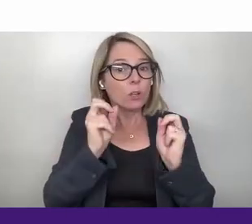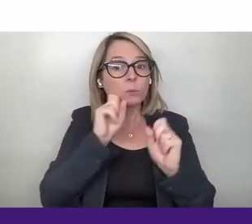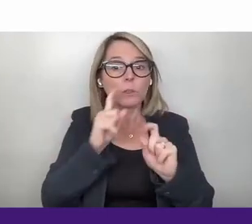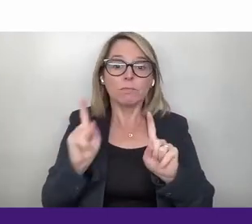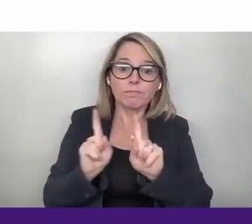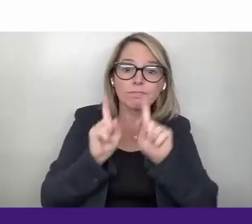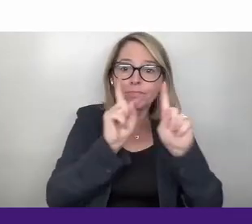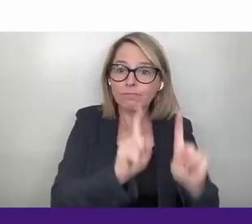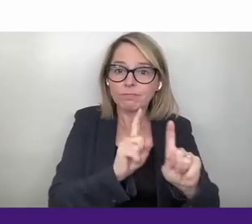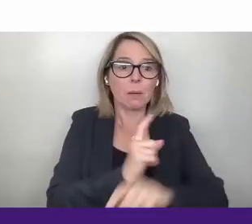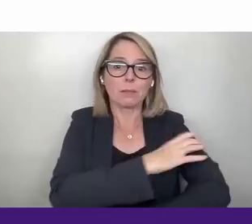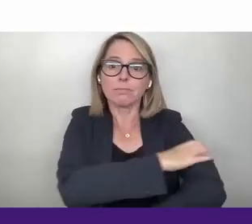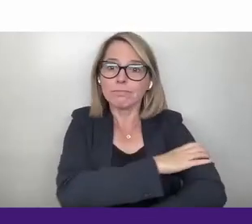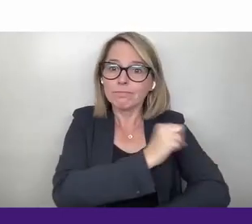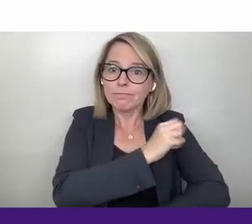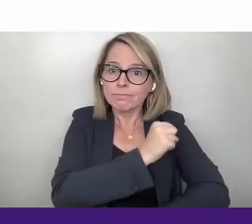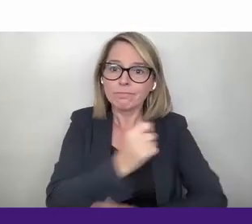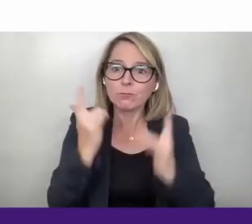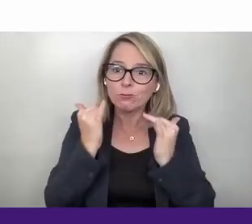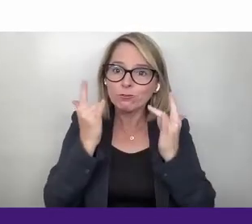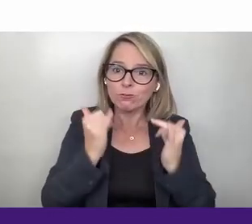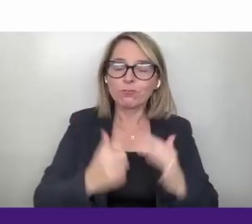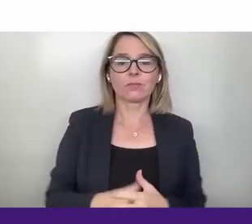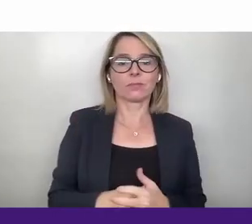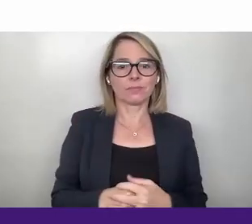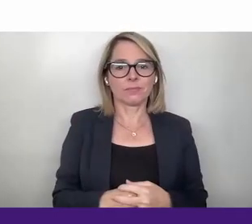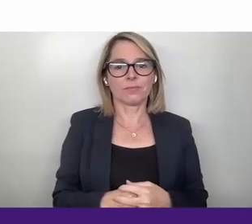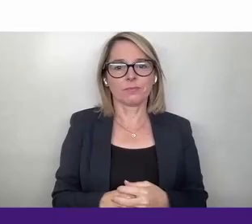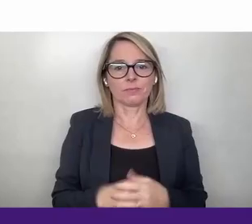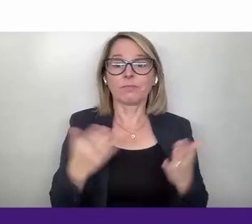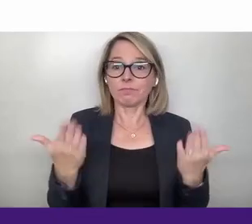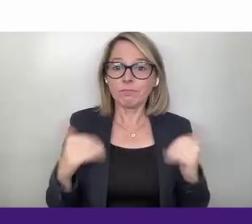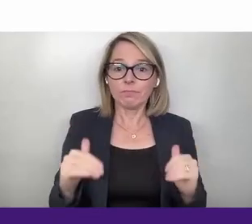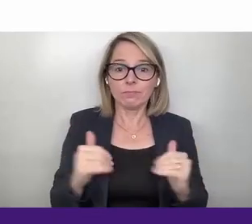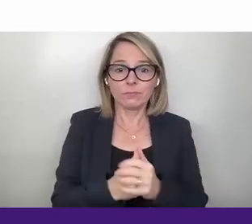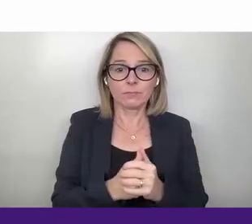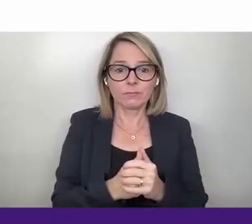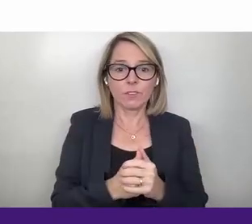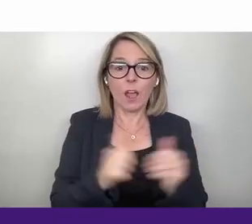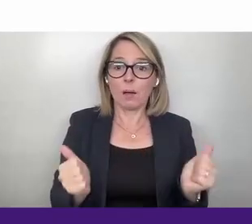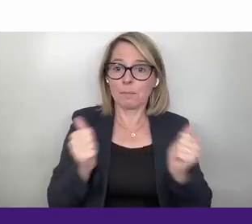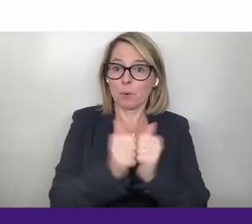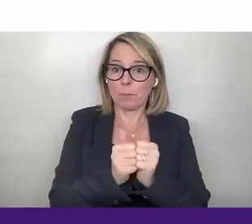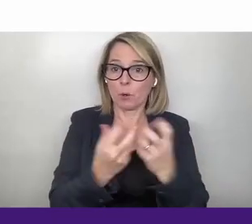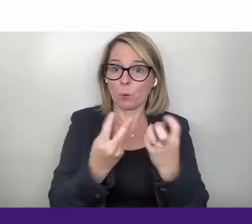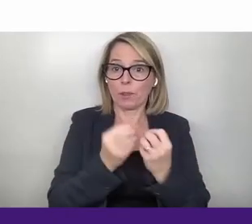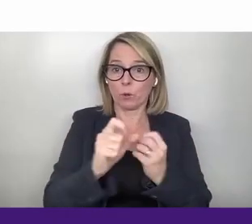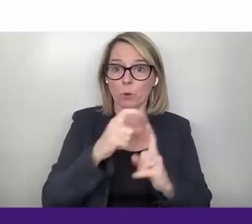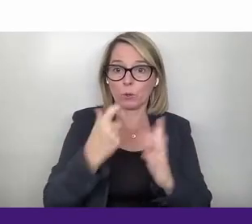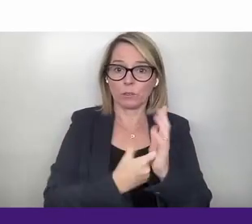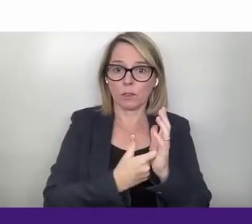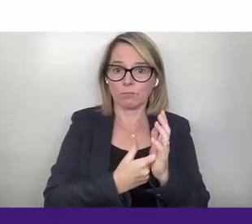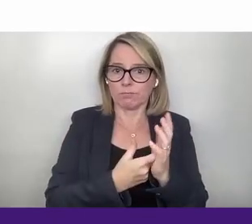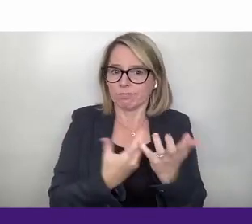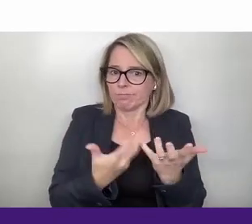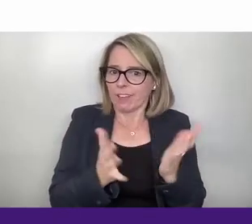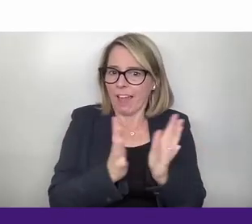to have their blood pressure done. Next though is the appointment. How do we help that go well?